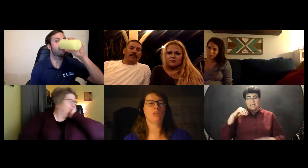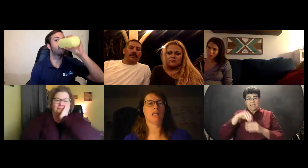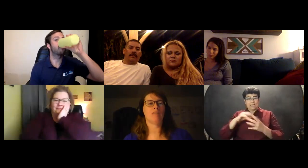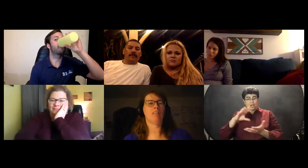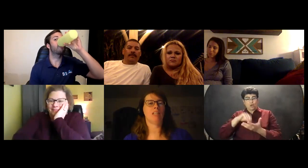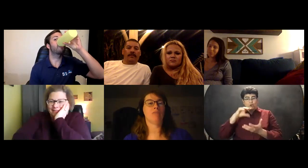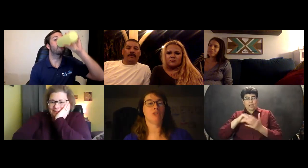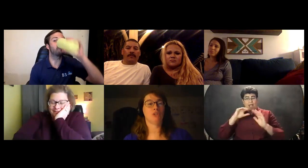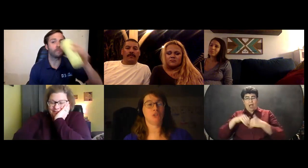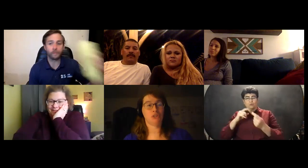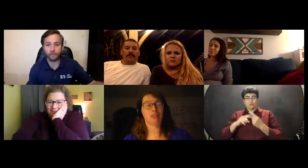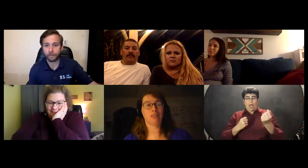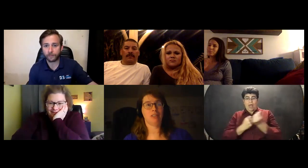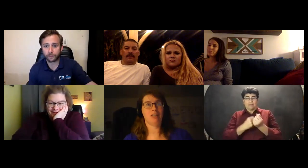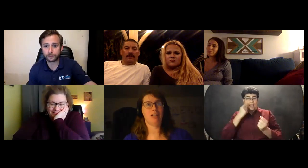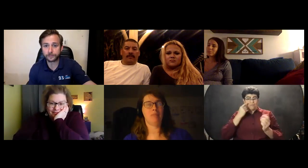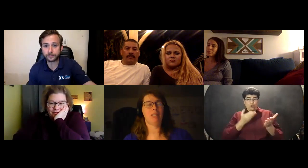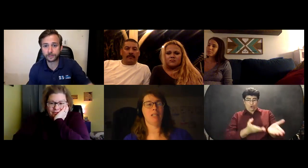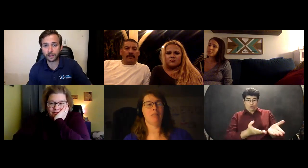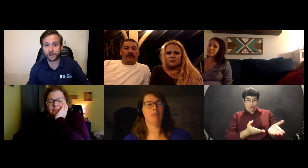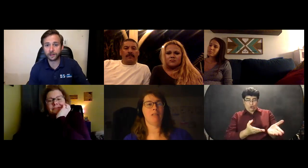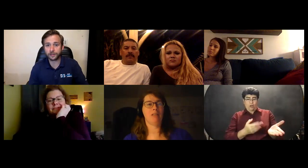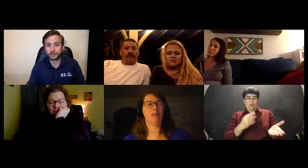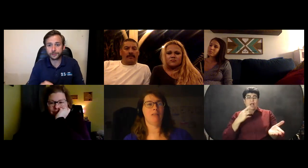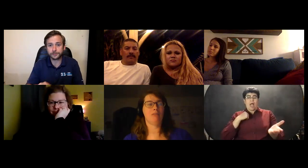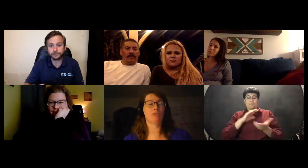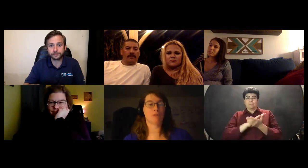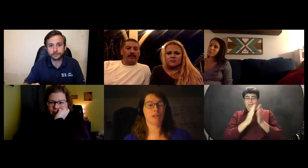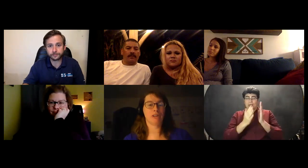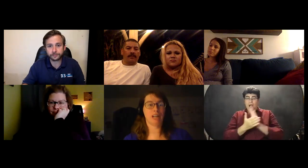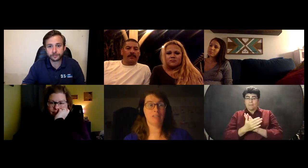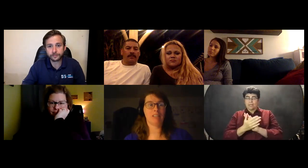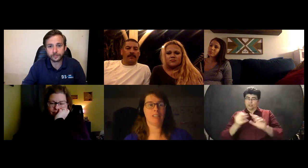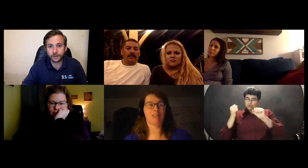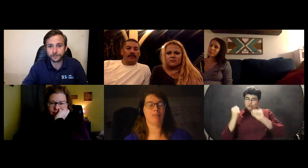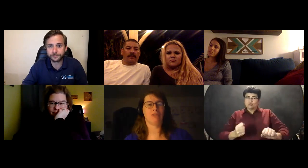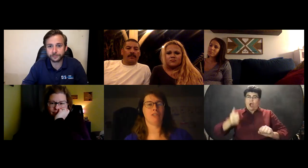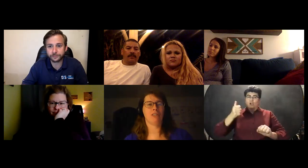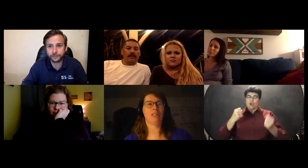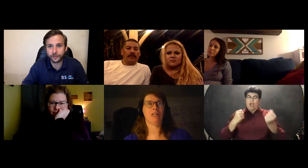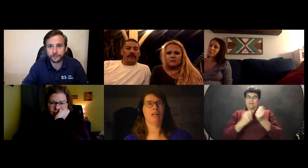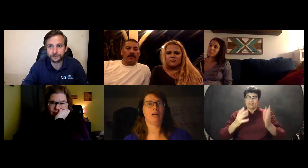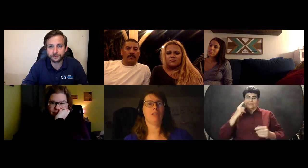advocate for her and becoming